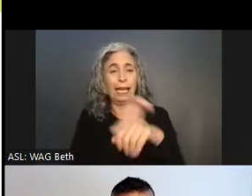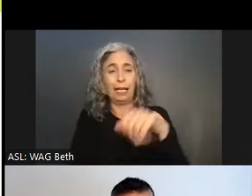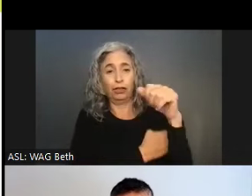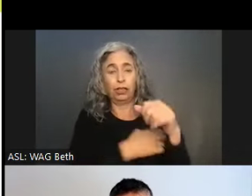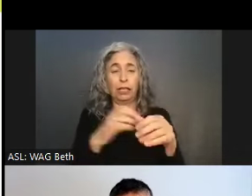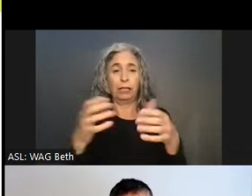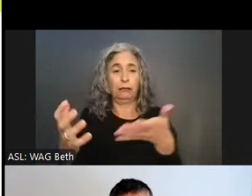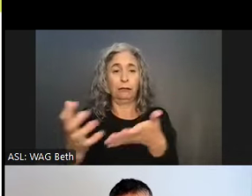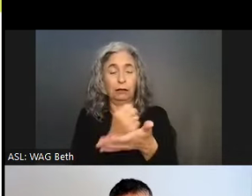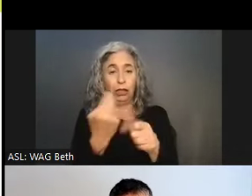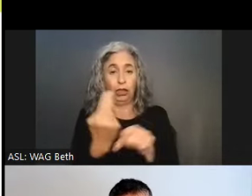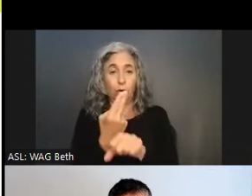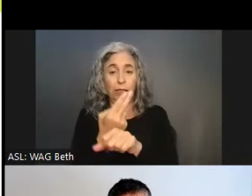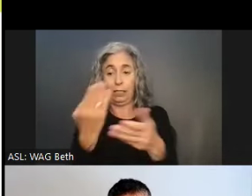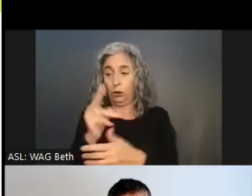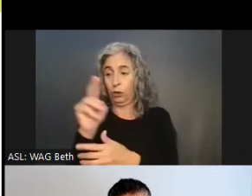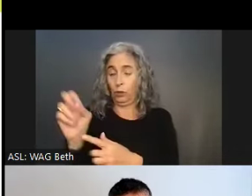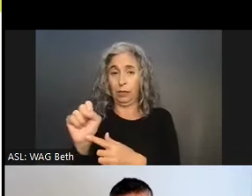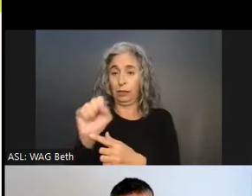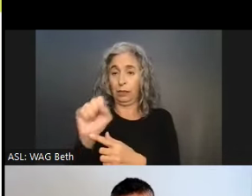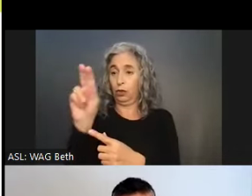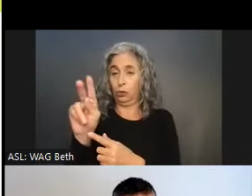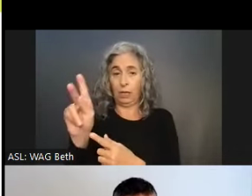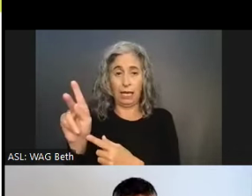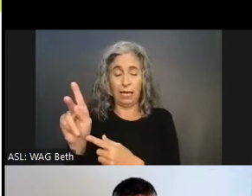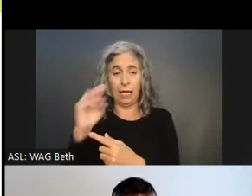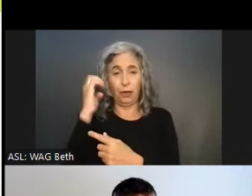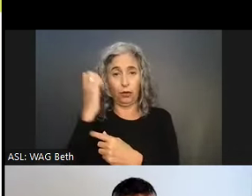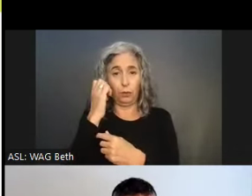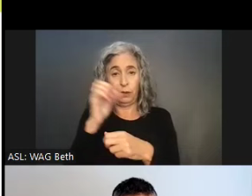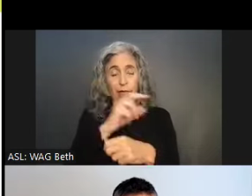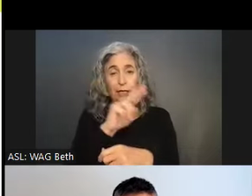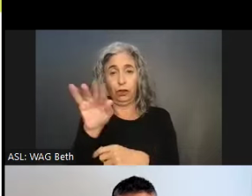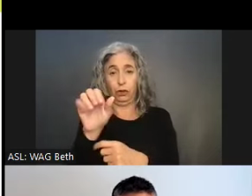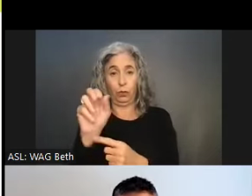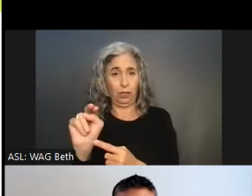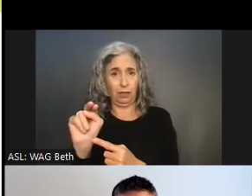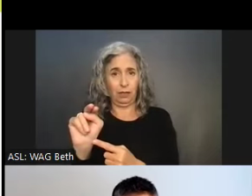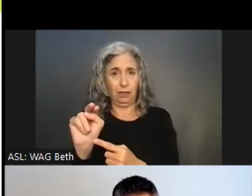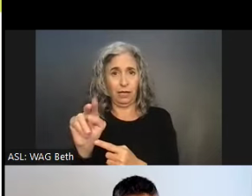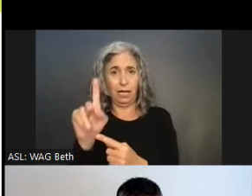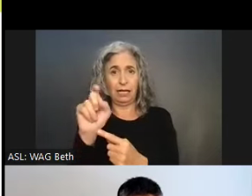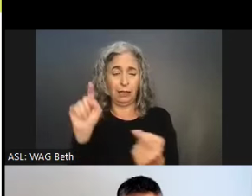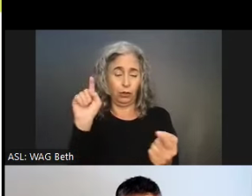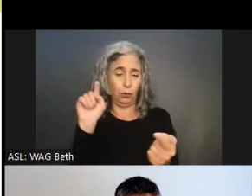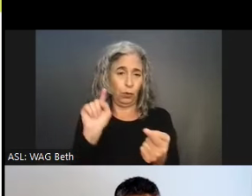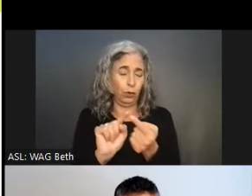the U.S., the UK, and the European Union need to reduce our consumption and production of